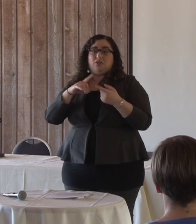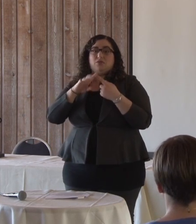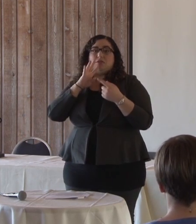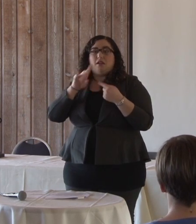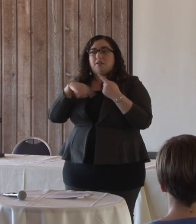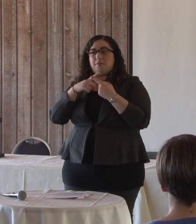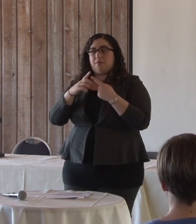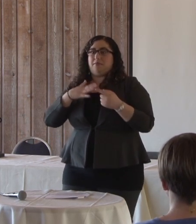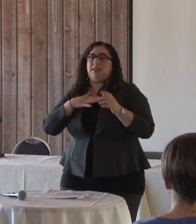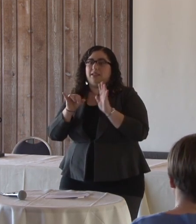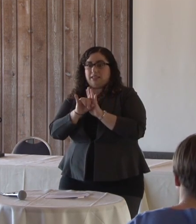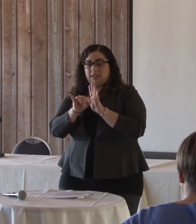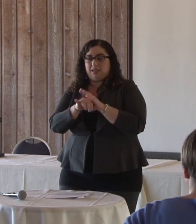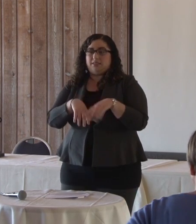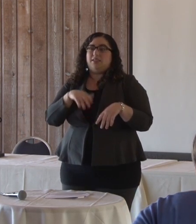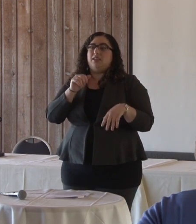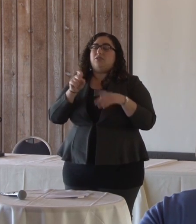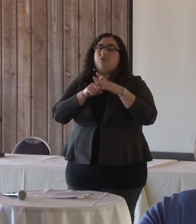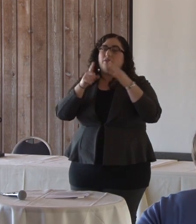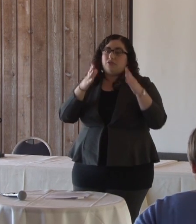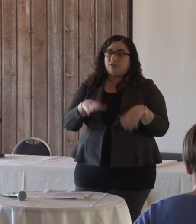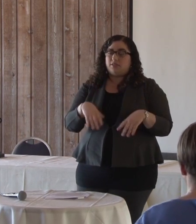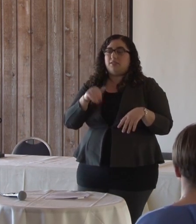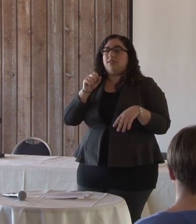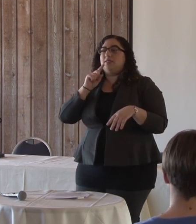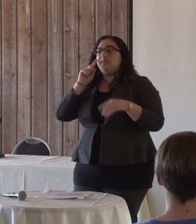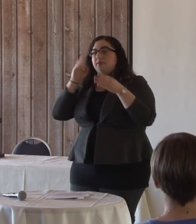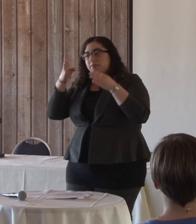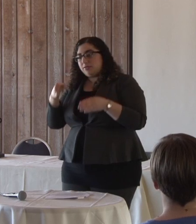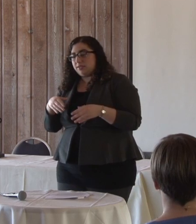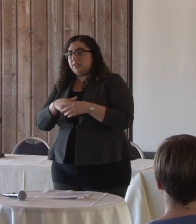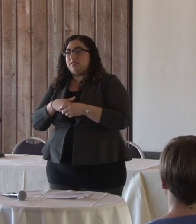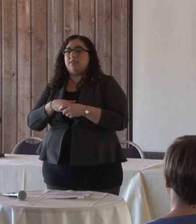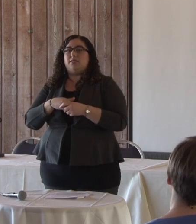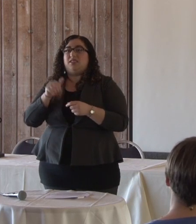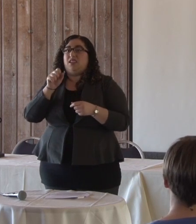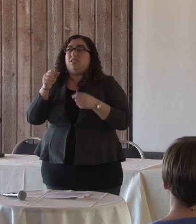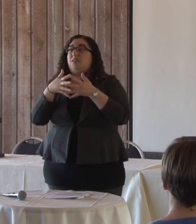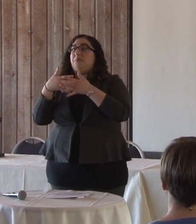Some of us are embarrassed to talk about things that happened. I like to talk about